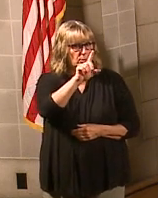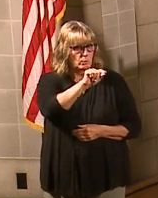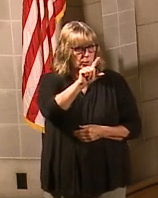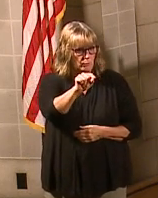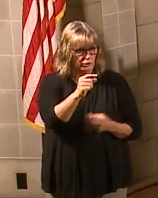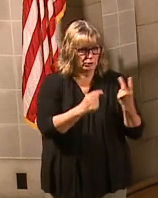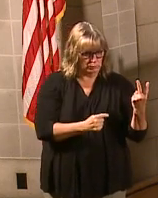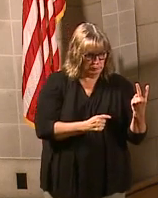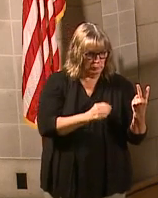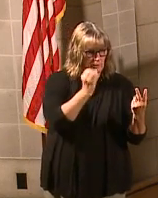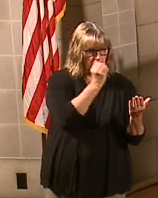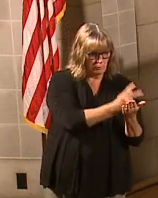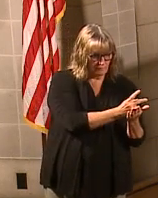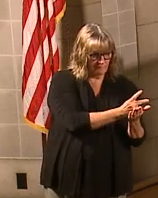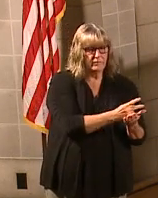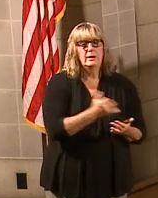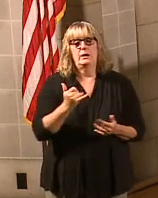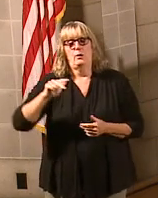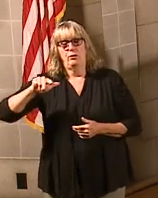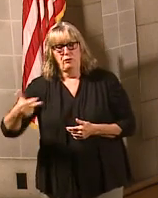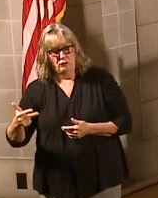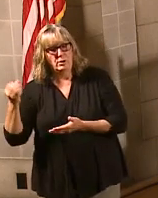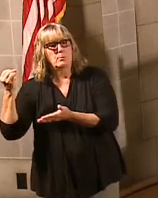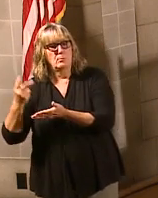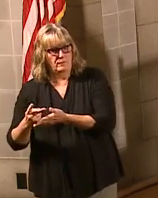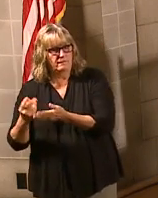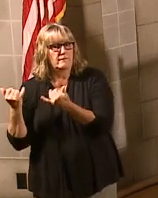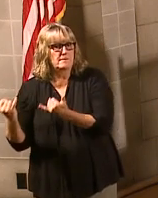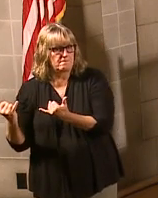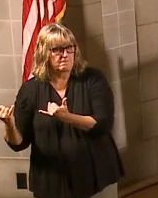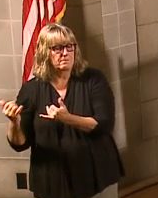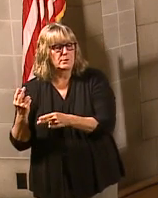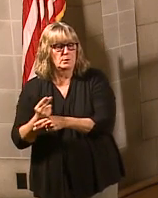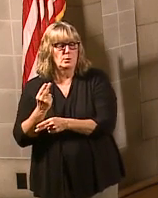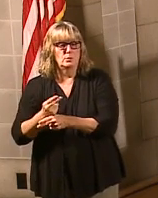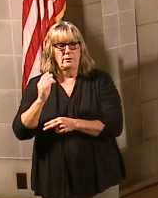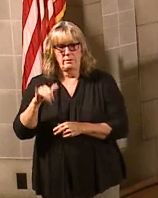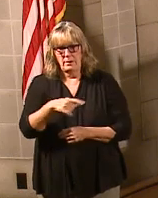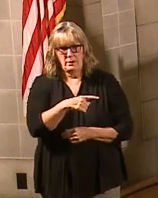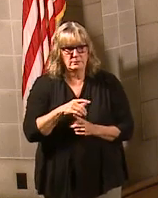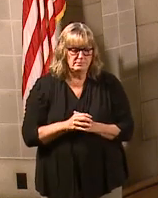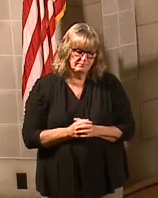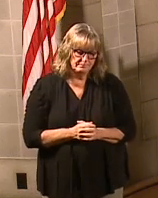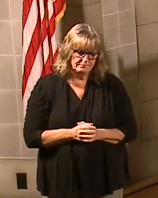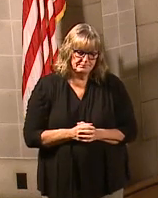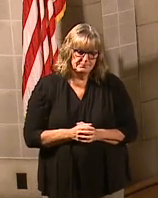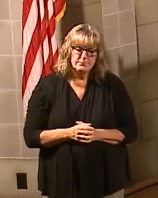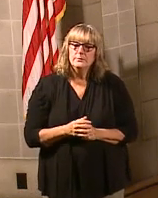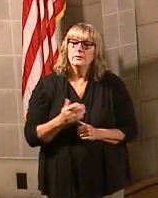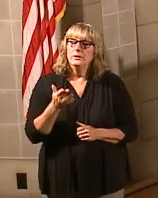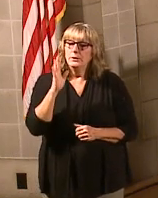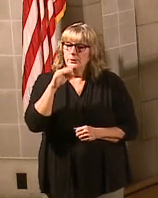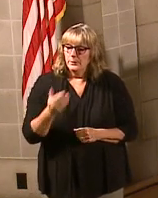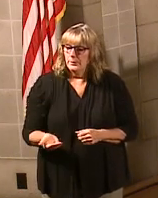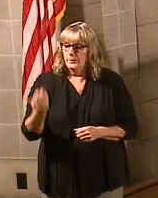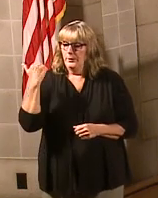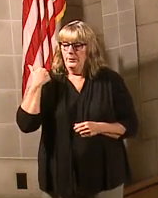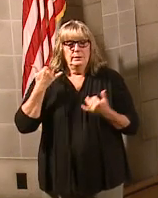THESE MONOCLONAL ANTIBODY MANUFACTURERS BACK IN NOVEMBER